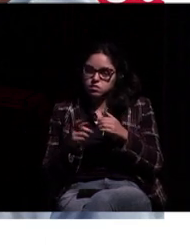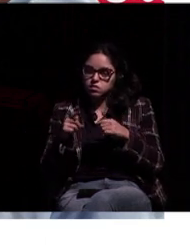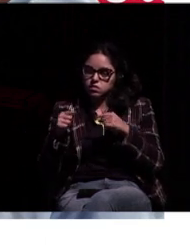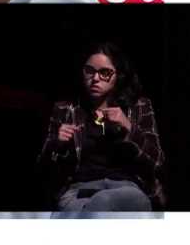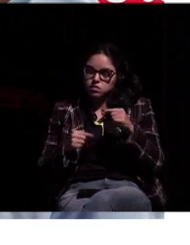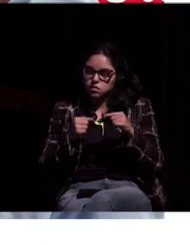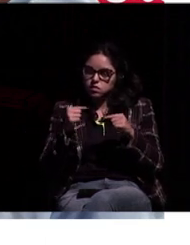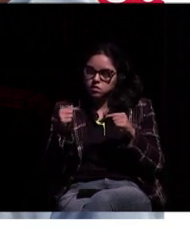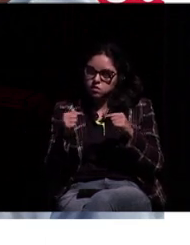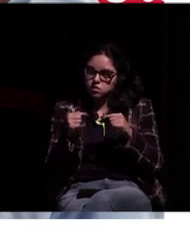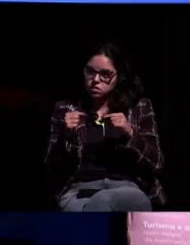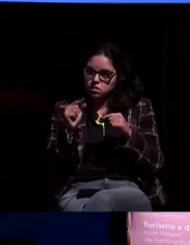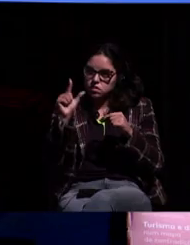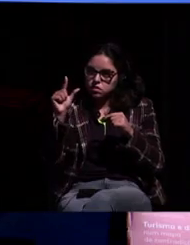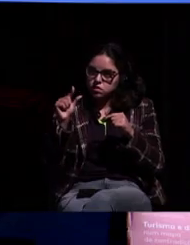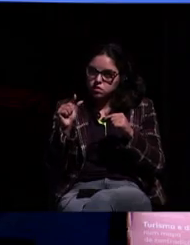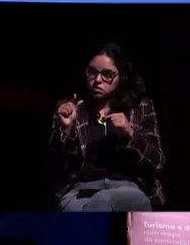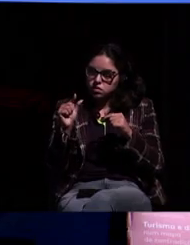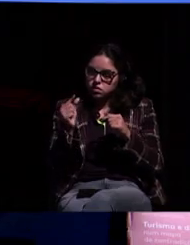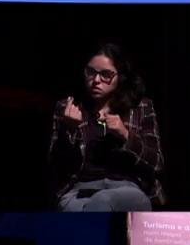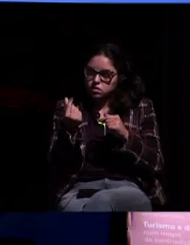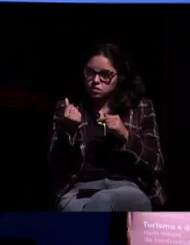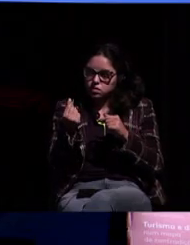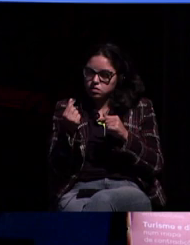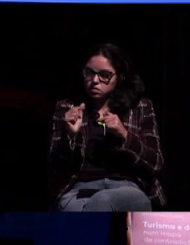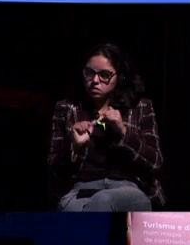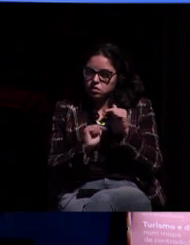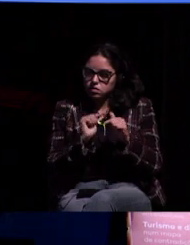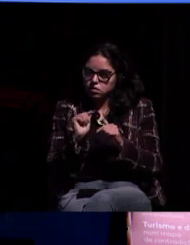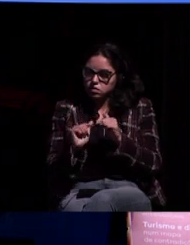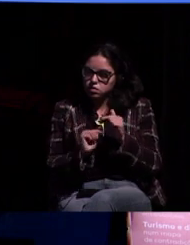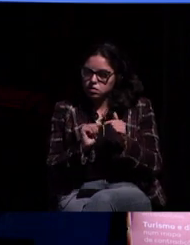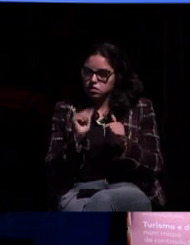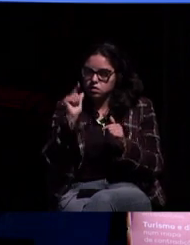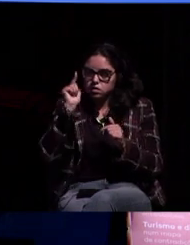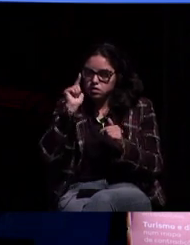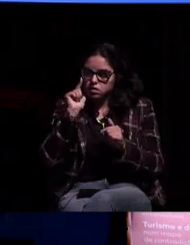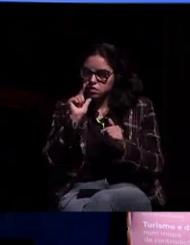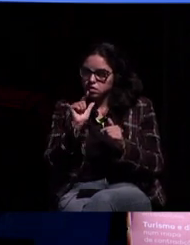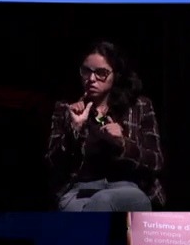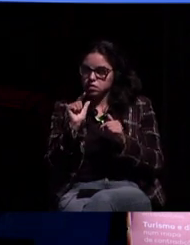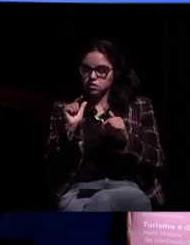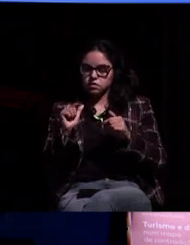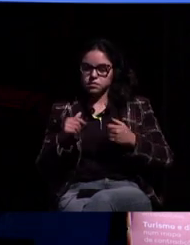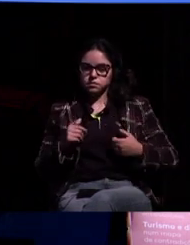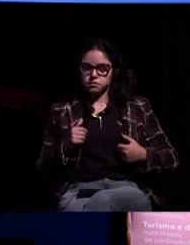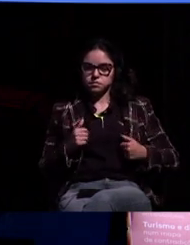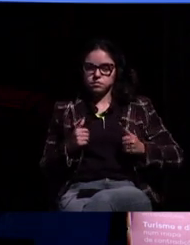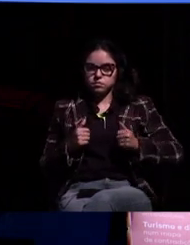is to increase their gains